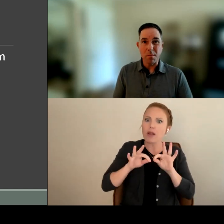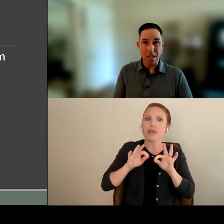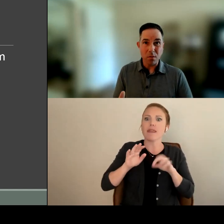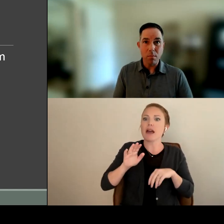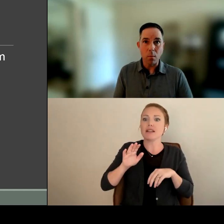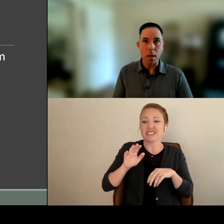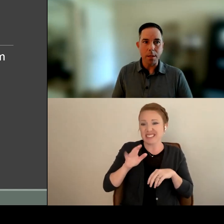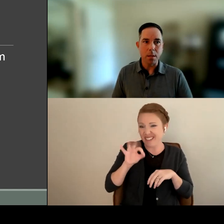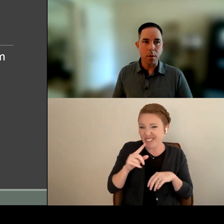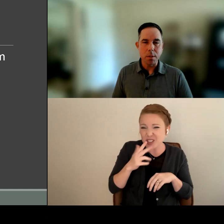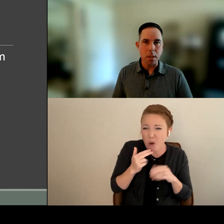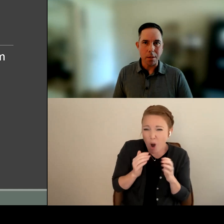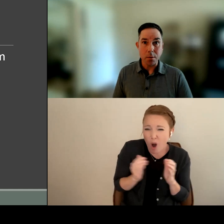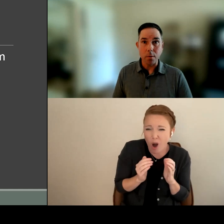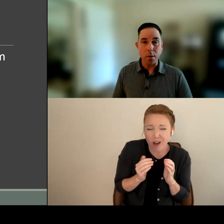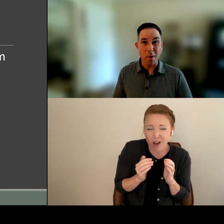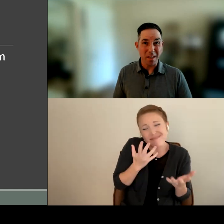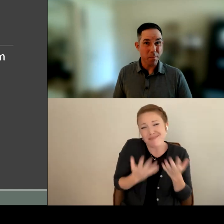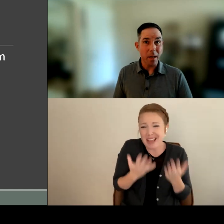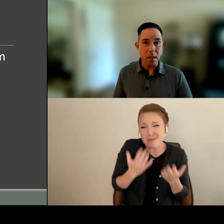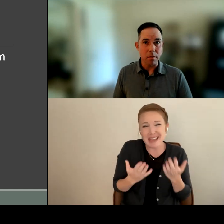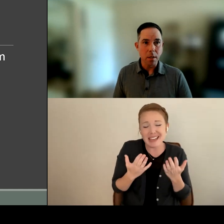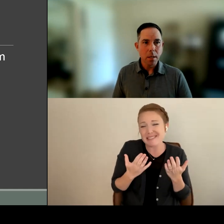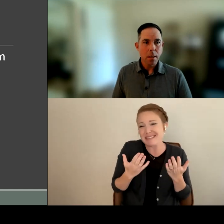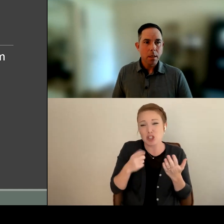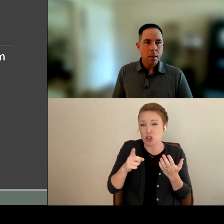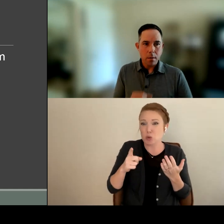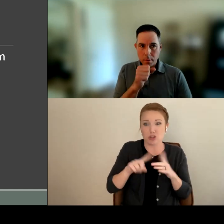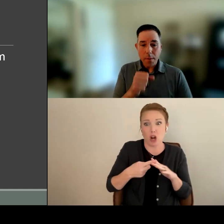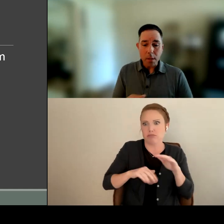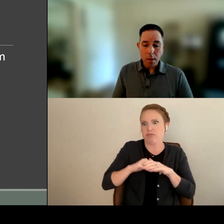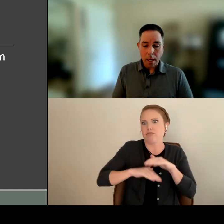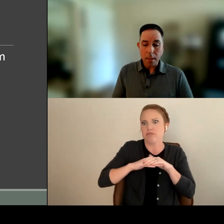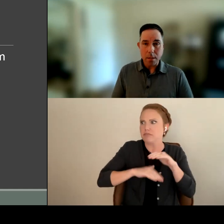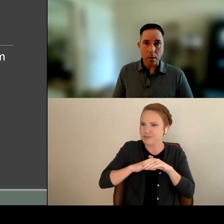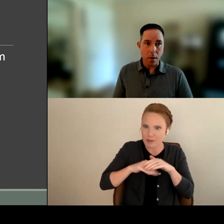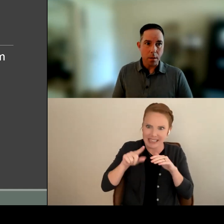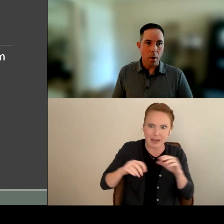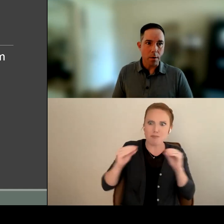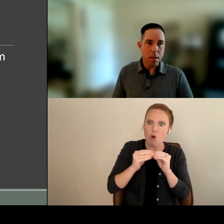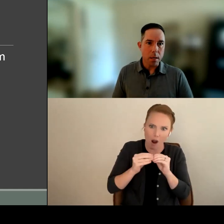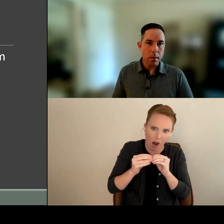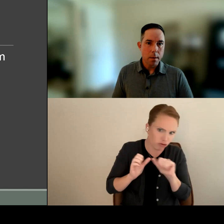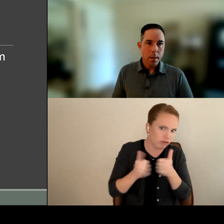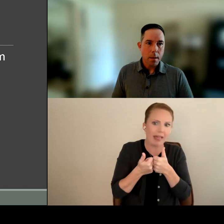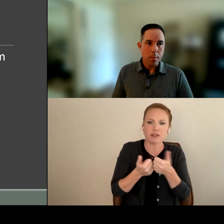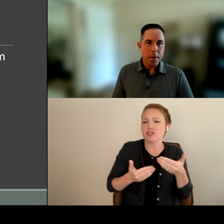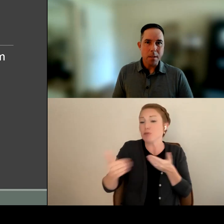it to be and you may well hit some of those ceilings sooner than you might expect even. But that you can get started on the smaller scale.